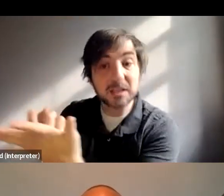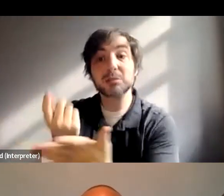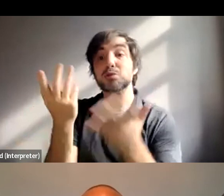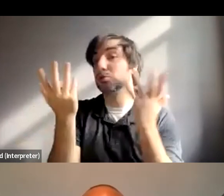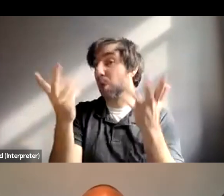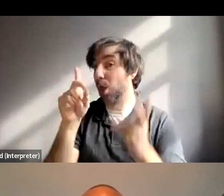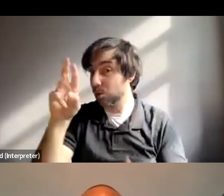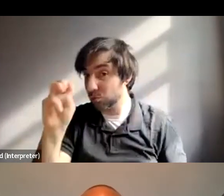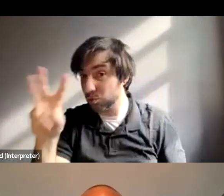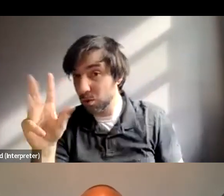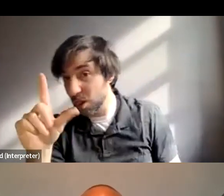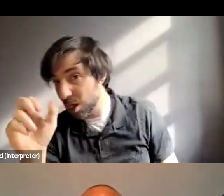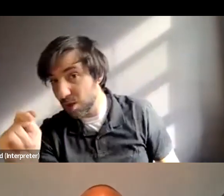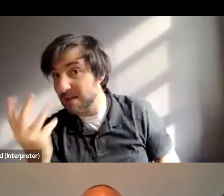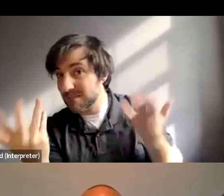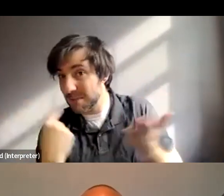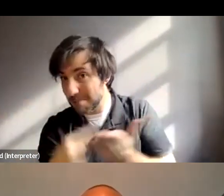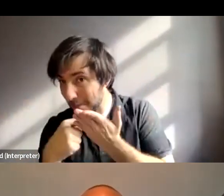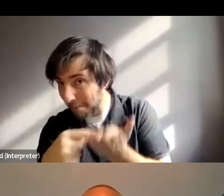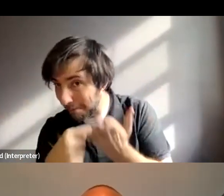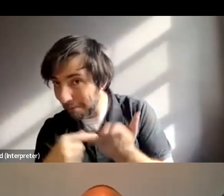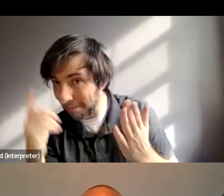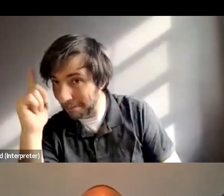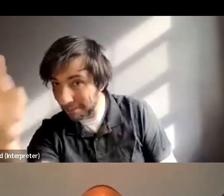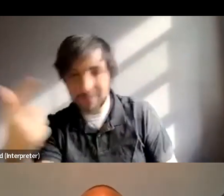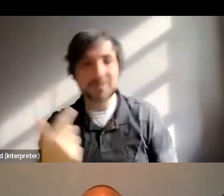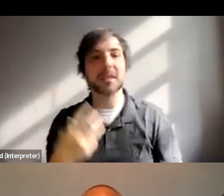up. There is video available